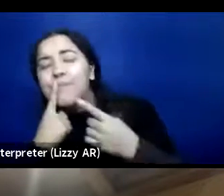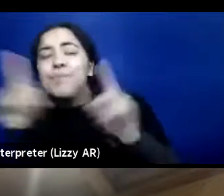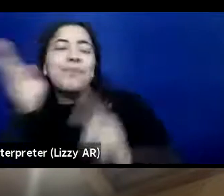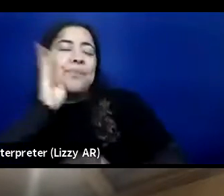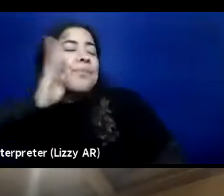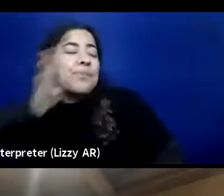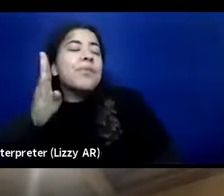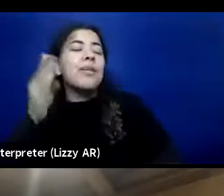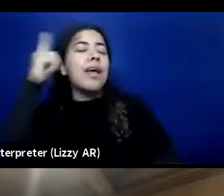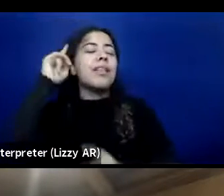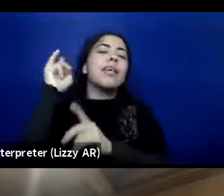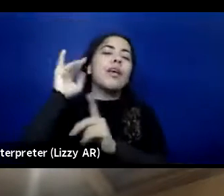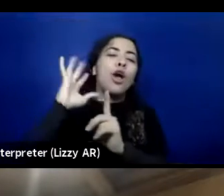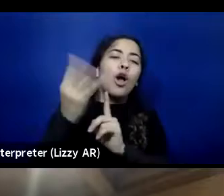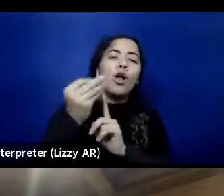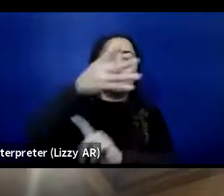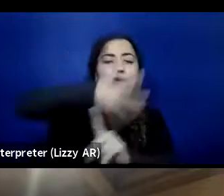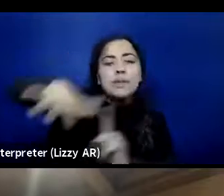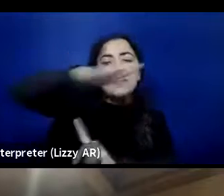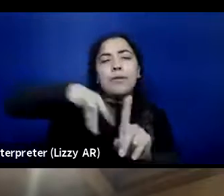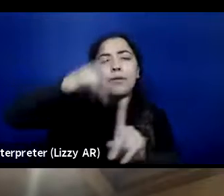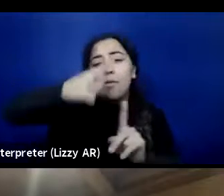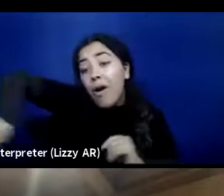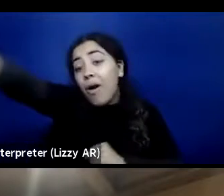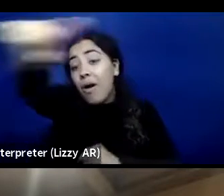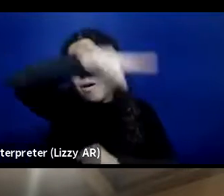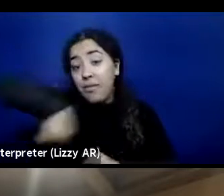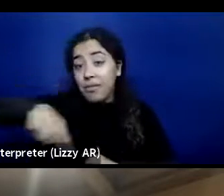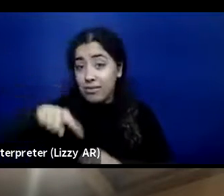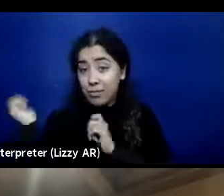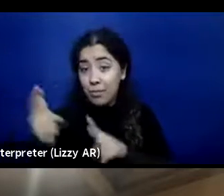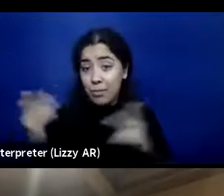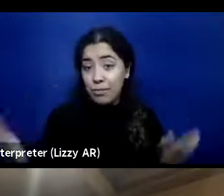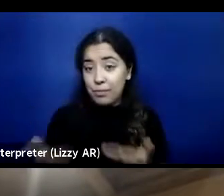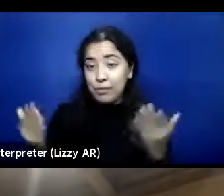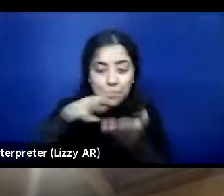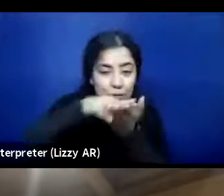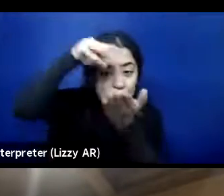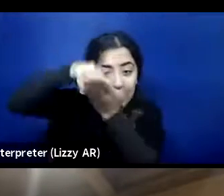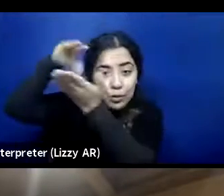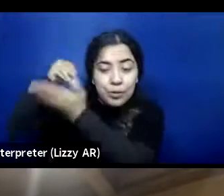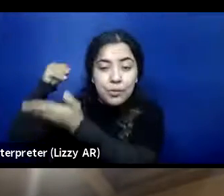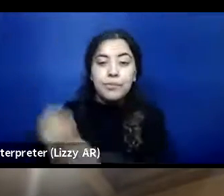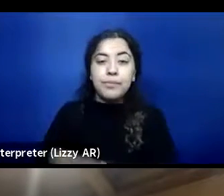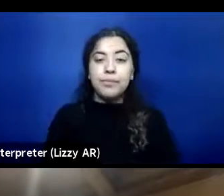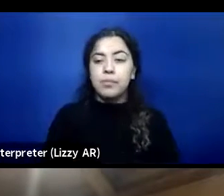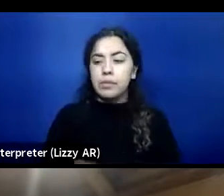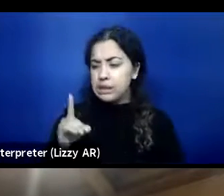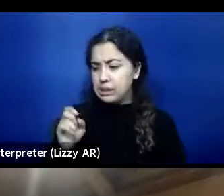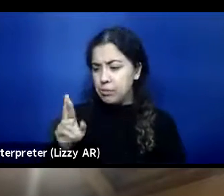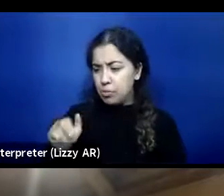for all of us to learn. I agree. And is there a charge to join The Valuable 500? Oh, for the Valuable 500, no.